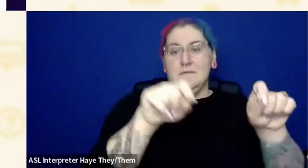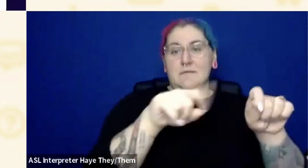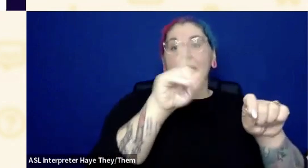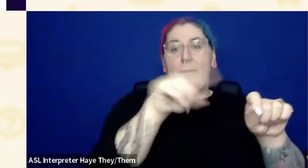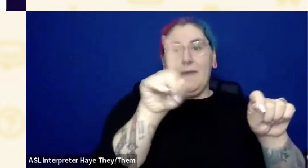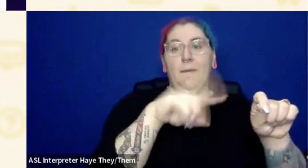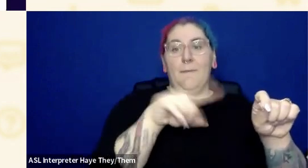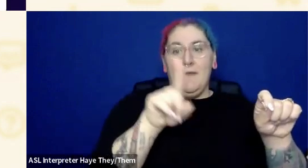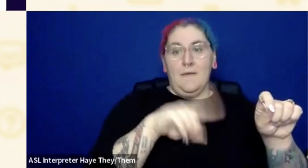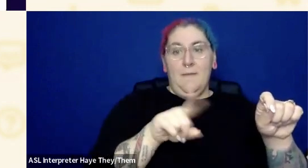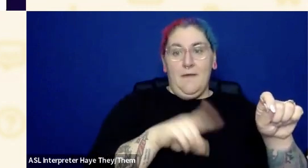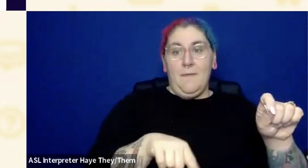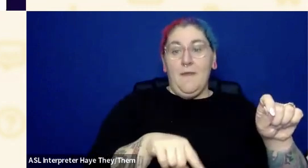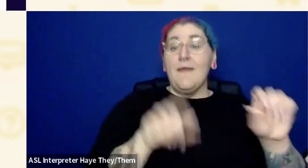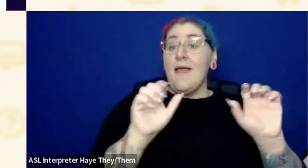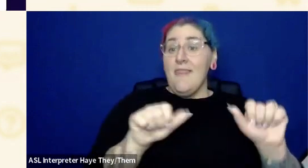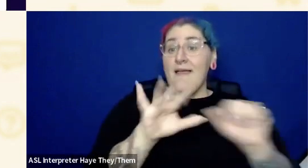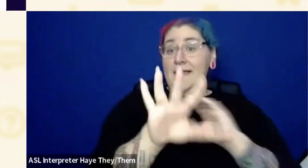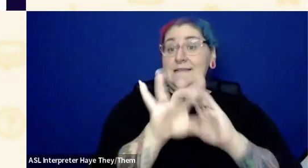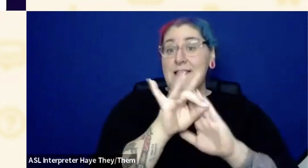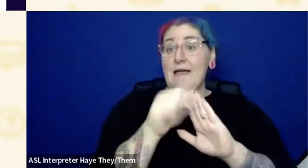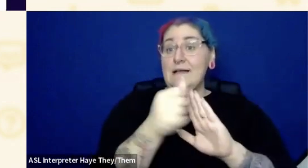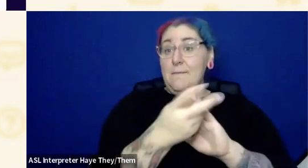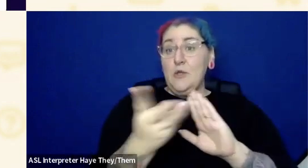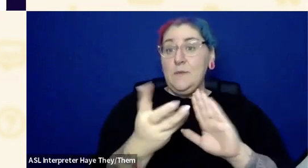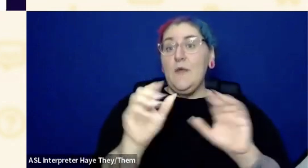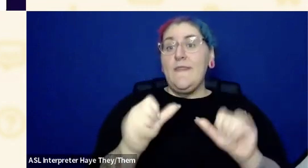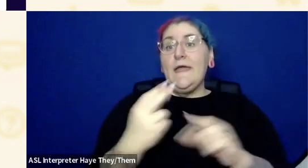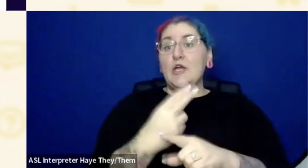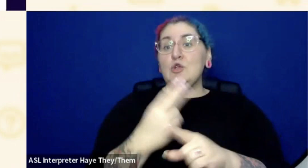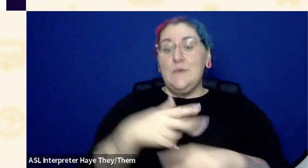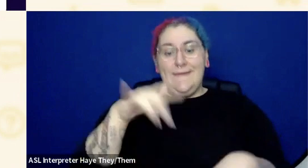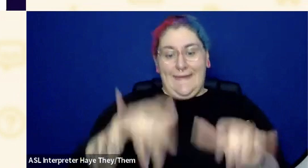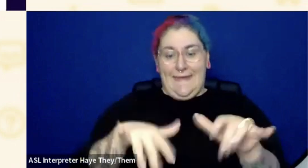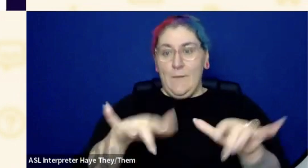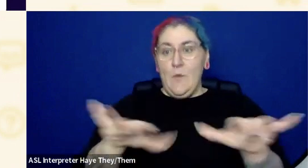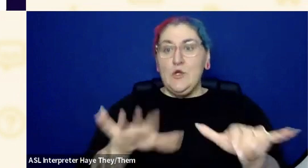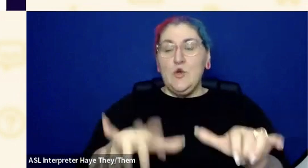They can use the keyboard to do this, and they can see which choices they have selected.